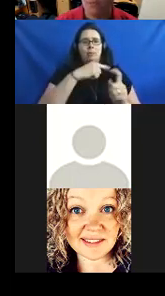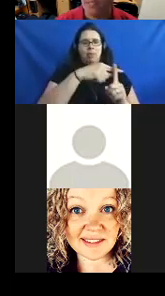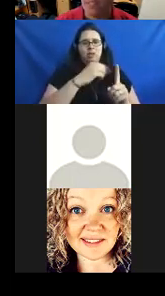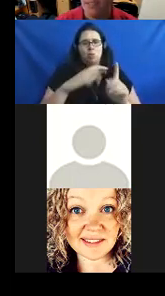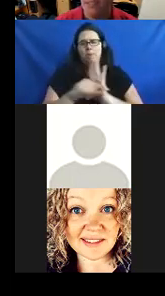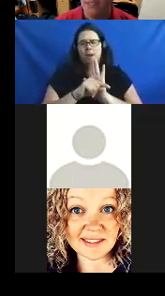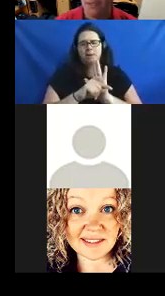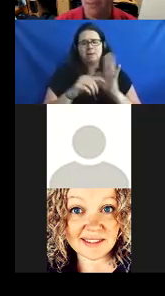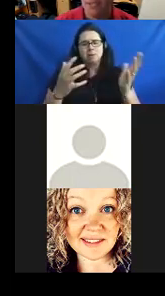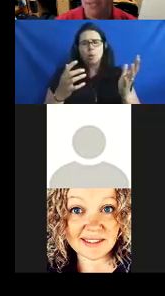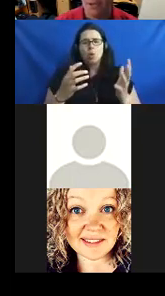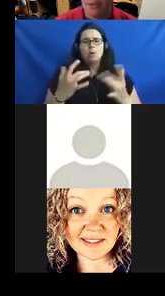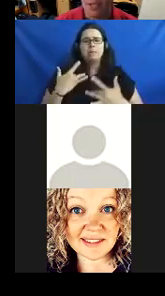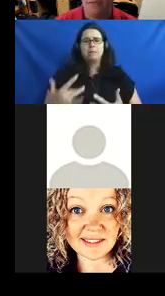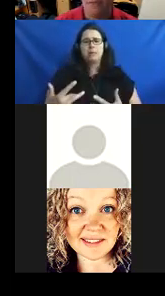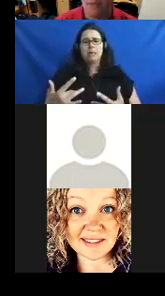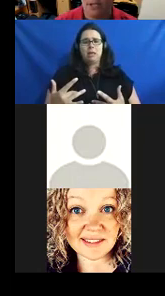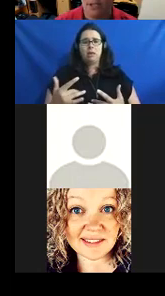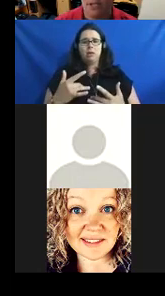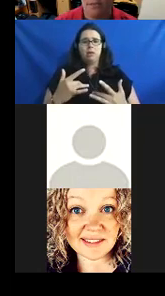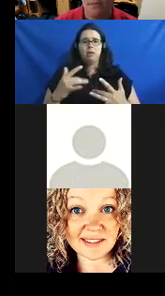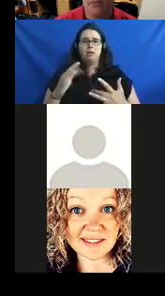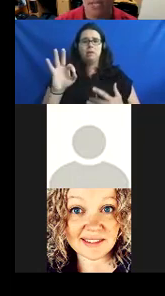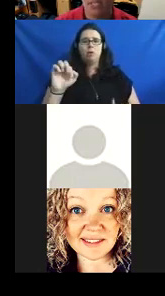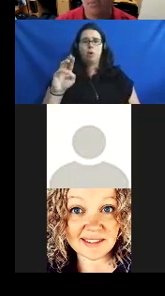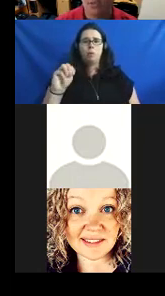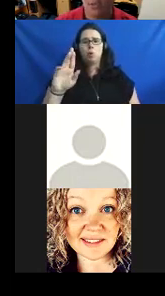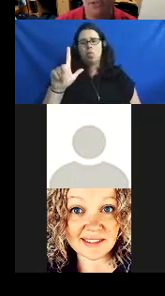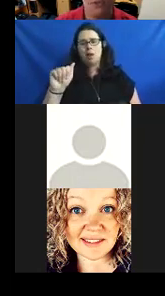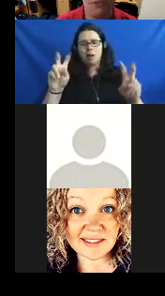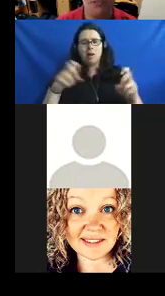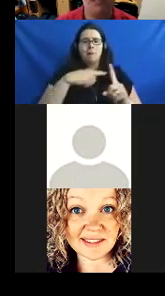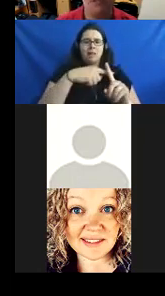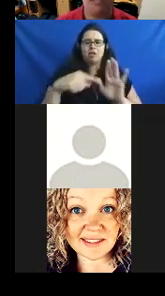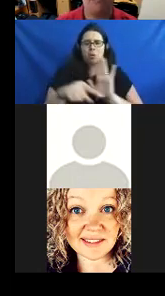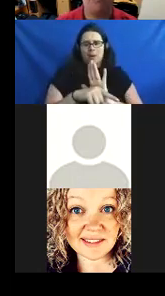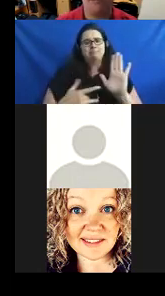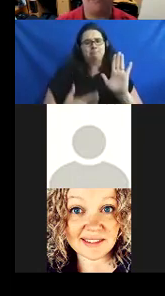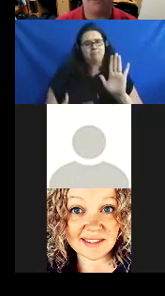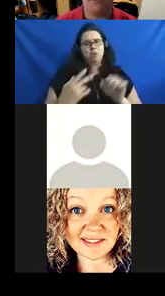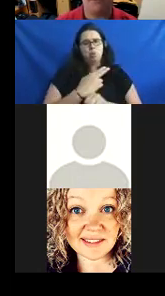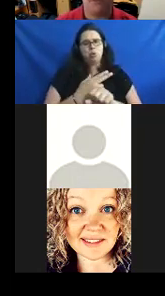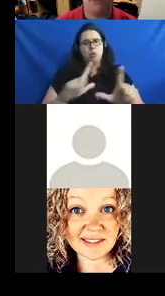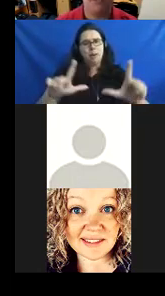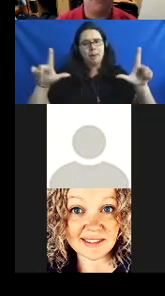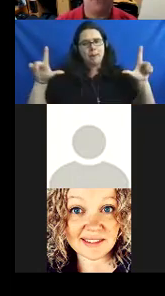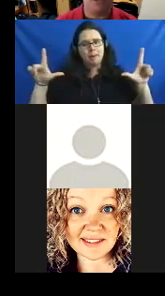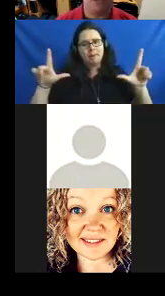THERE IS TYPICALLY, YOU KNOW, A FORMULA. IN MOST CASES PLUS OR MINUS ARE USED IN SOME WAY TO MAKE IT BIGGER OR SMALLER.